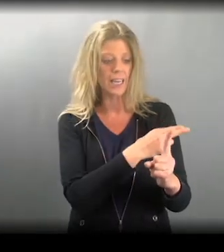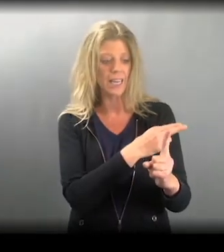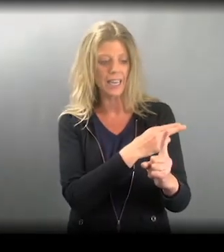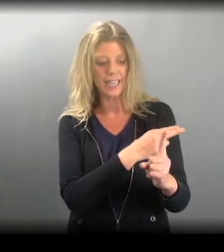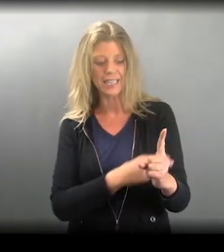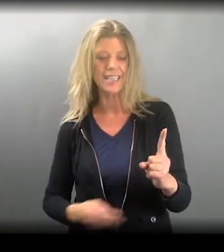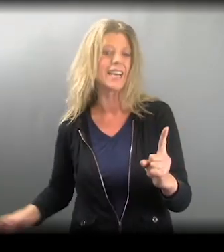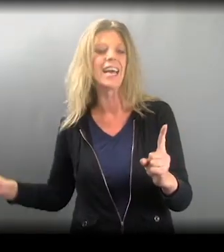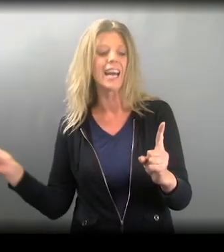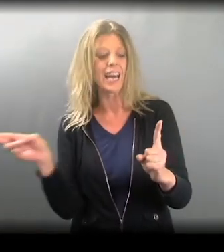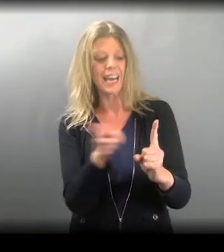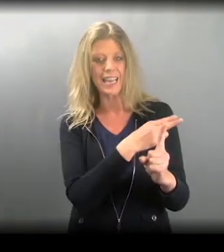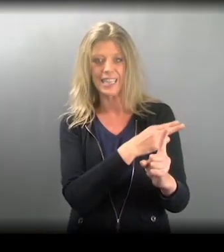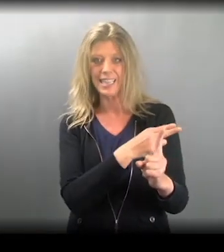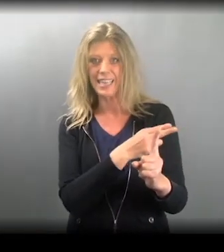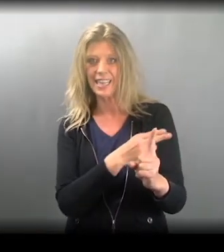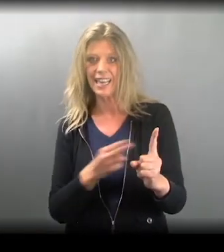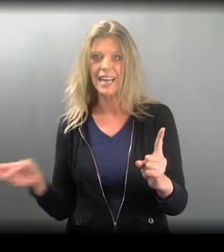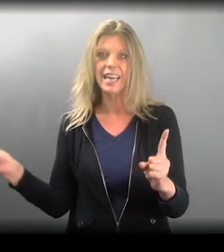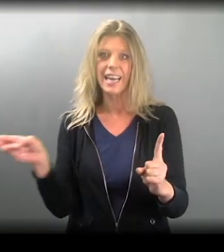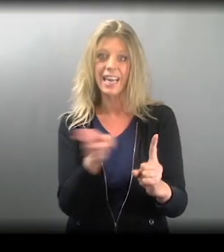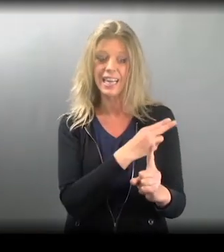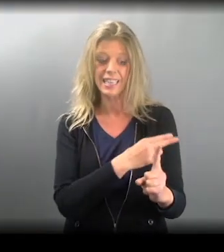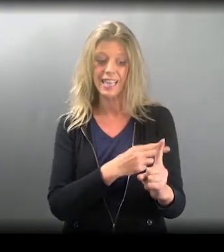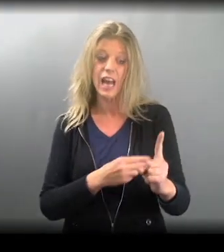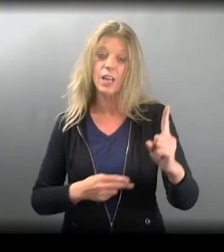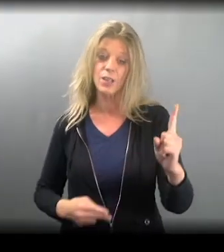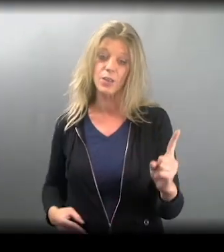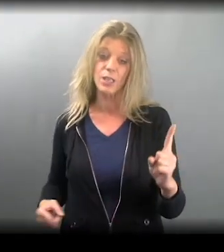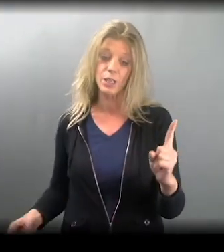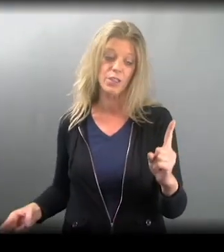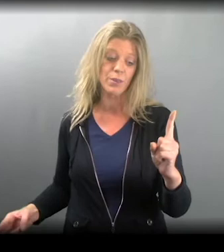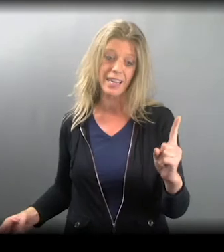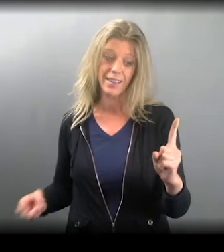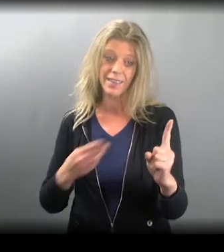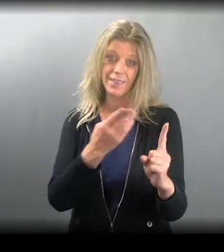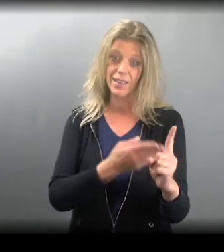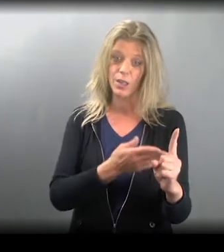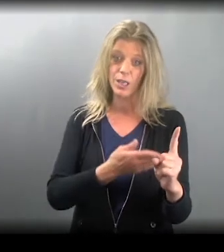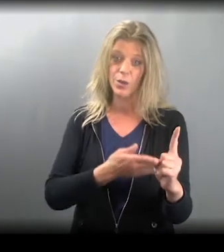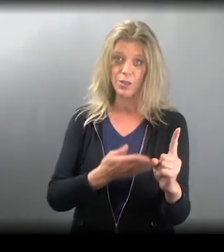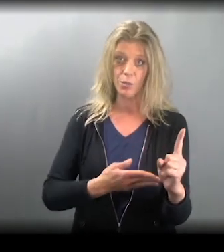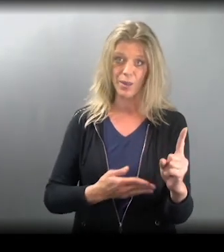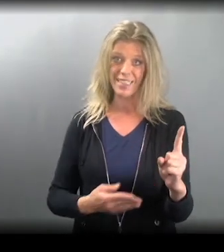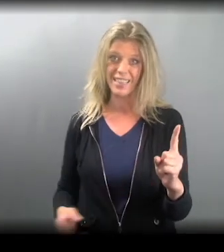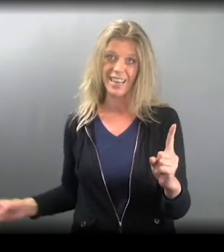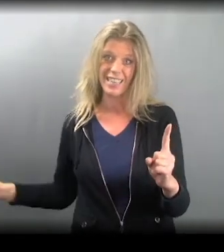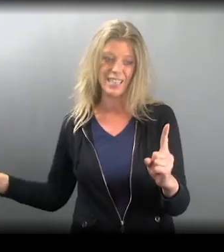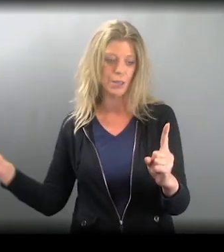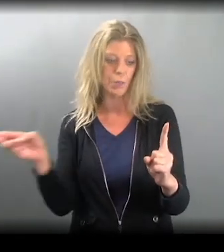HIT You're gonna, you're doing this on your support side, too.